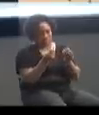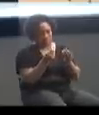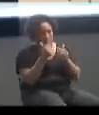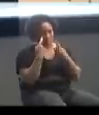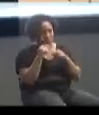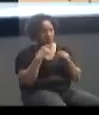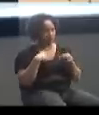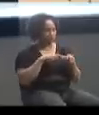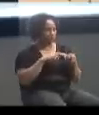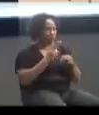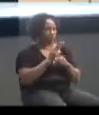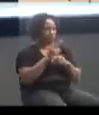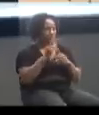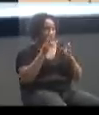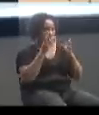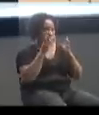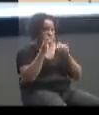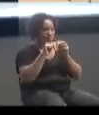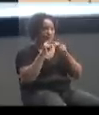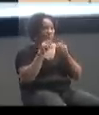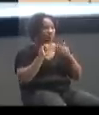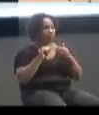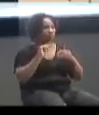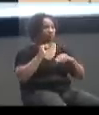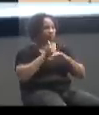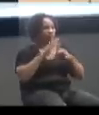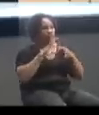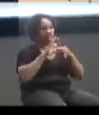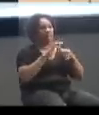WE ARE USING OUR BUILDINGS TO ANCHOR SUSTAINABLE COMMUNITIES